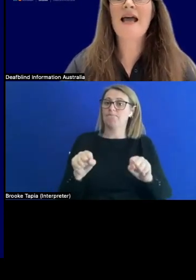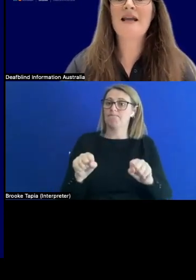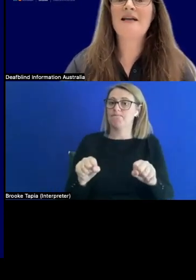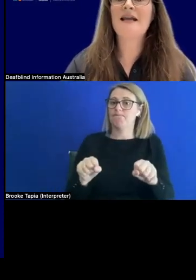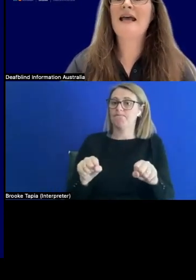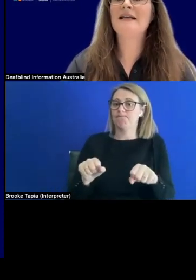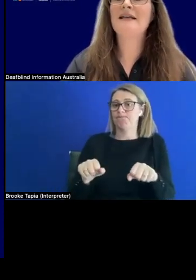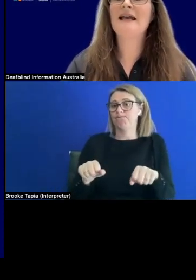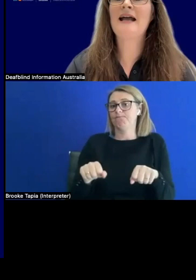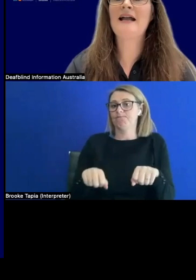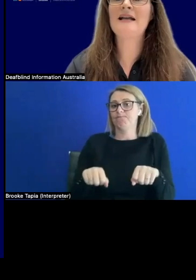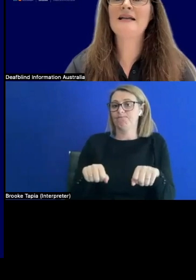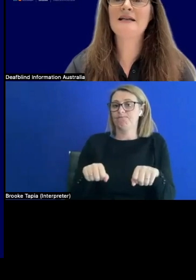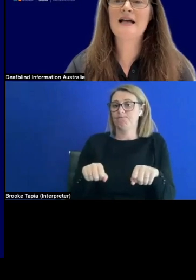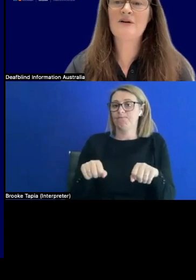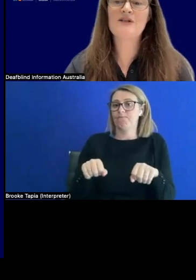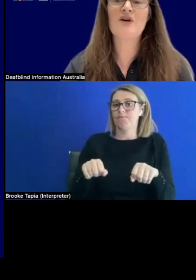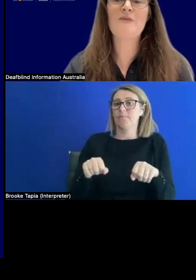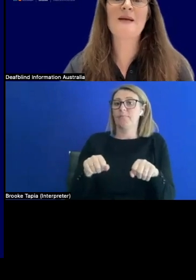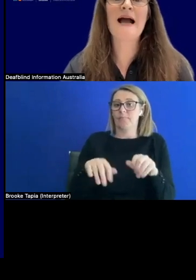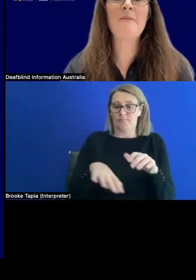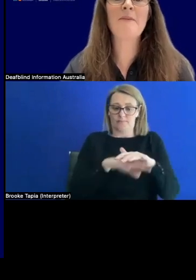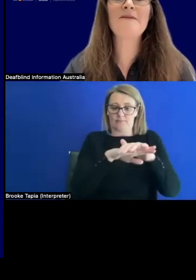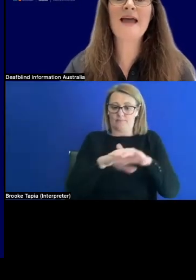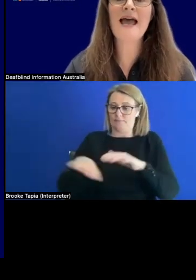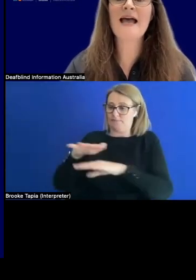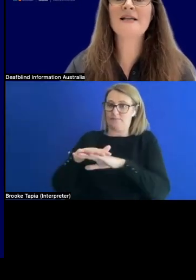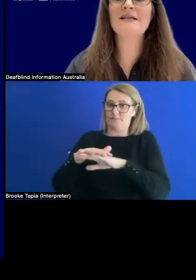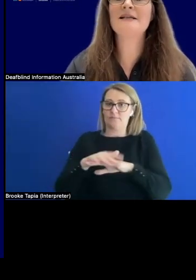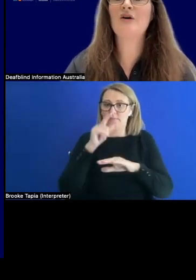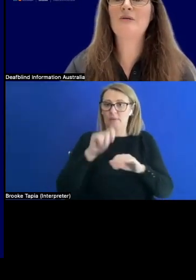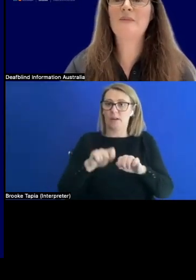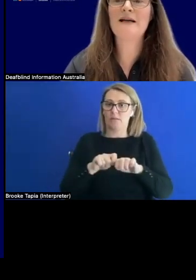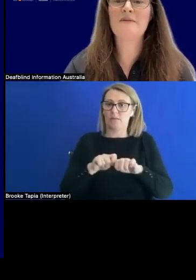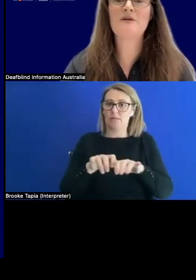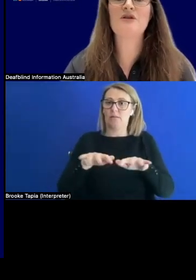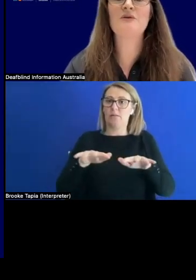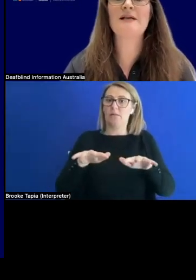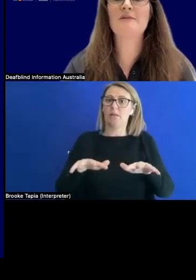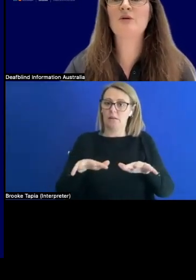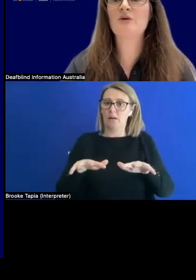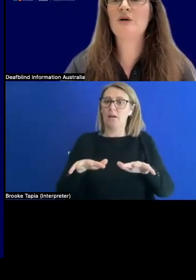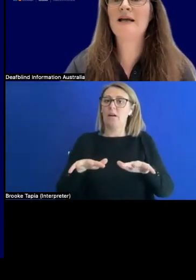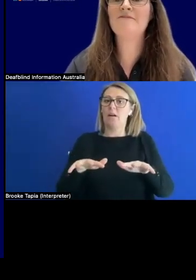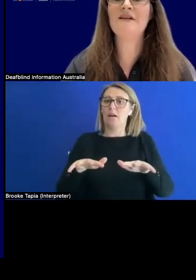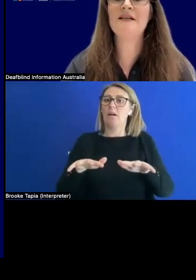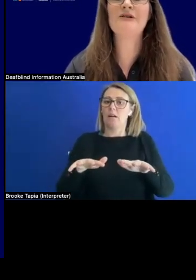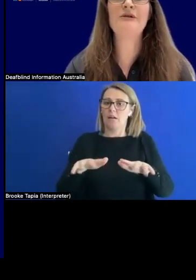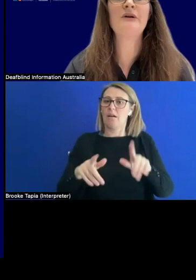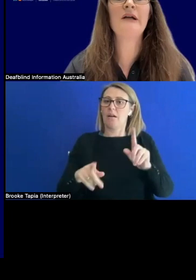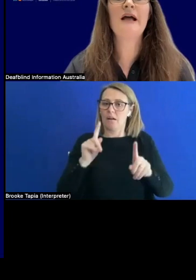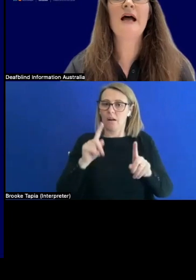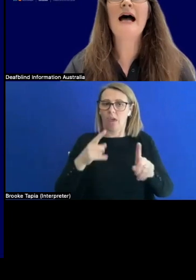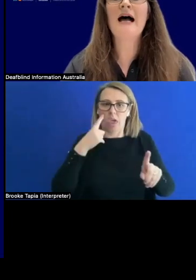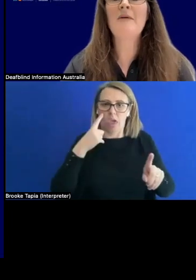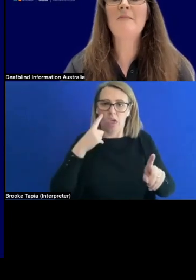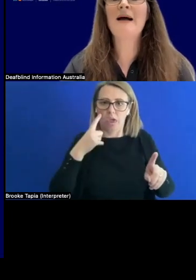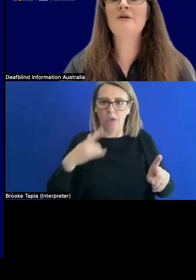hand under hand can encourage opening up the hands and opening up to explore and feel, but